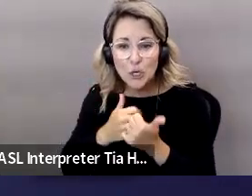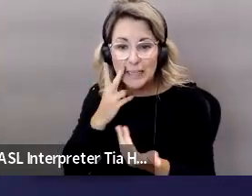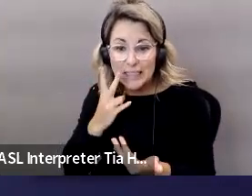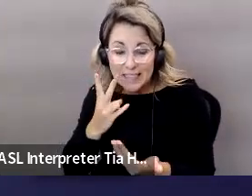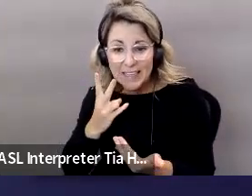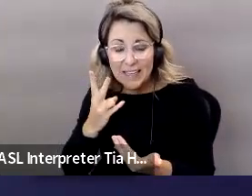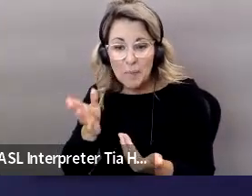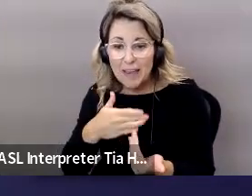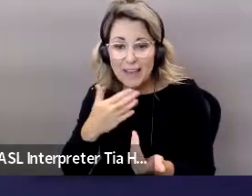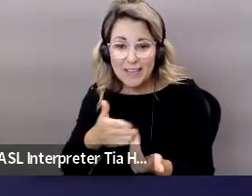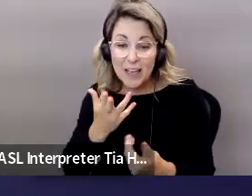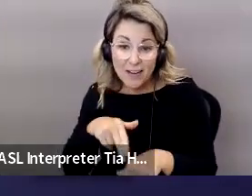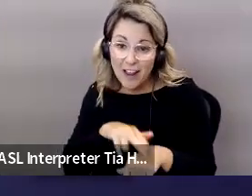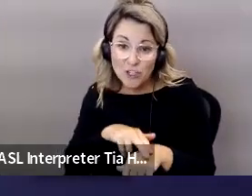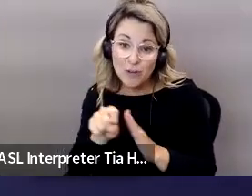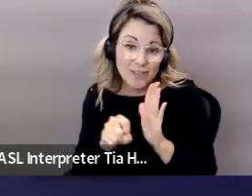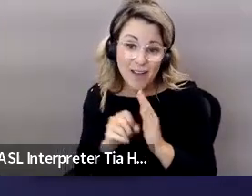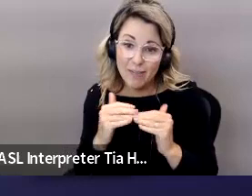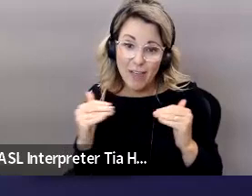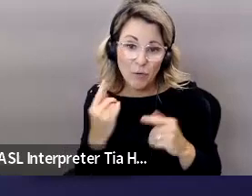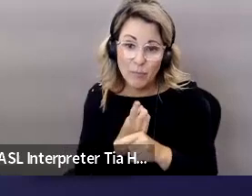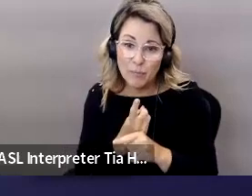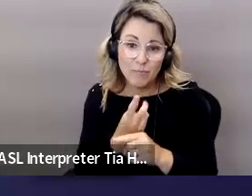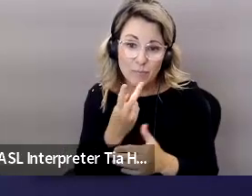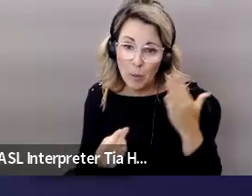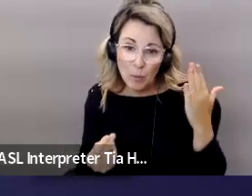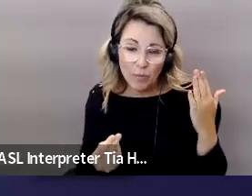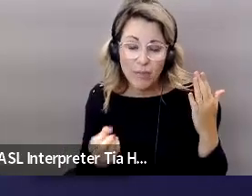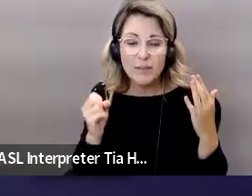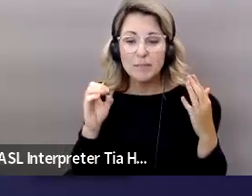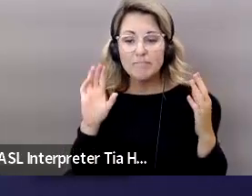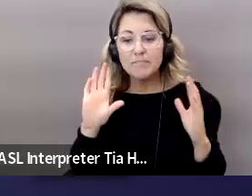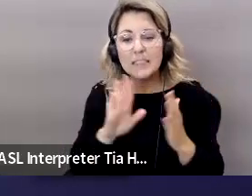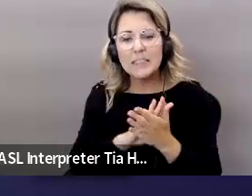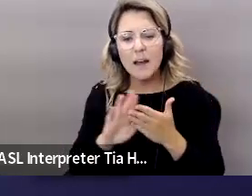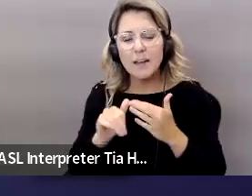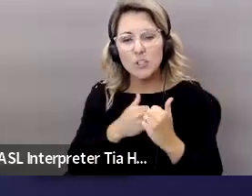level and often at a state level. So, needs to kind of inform the particular operation what